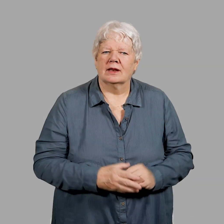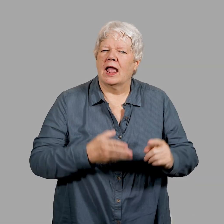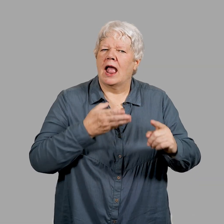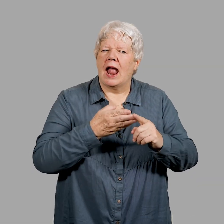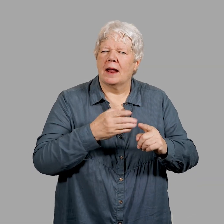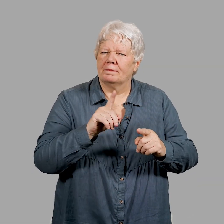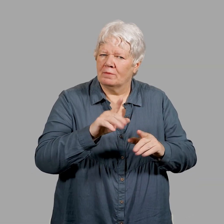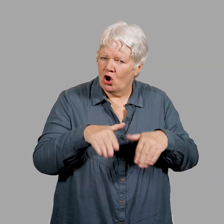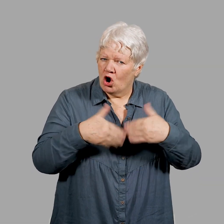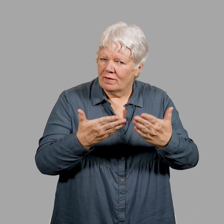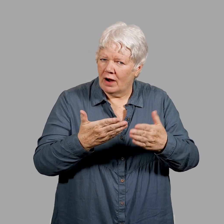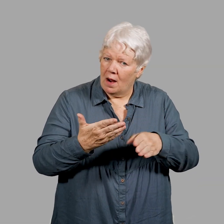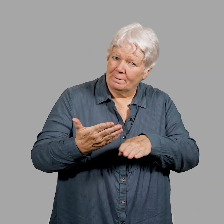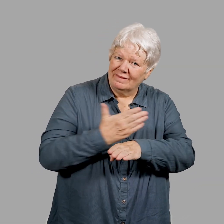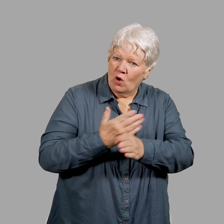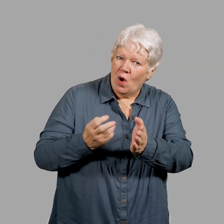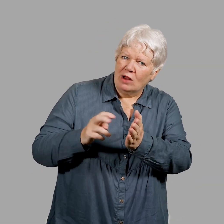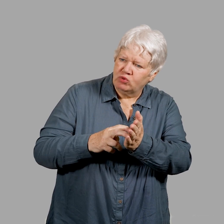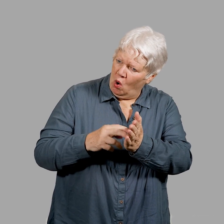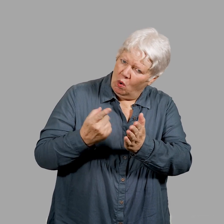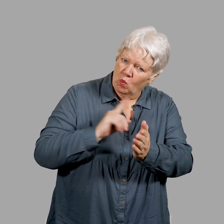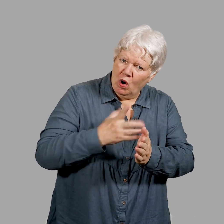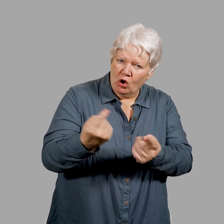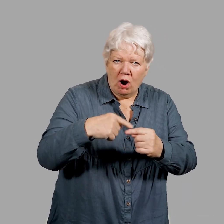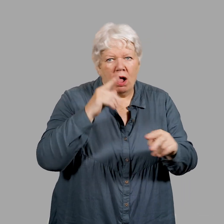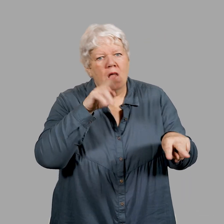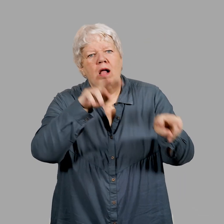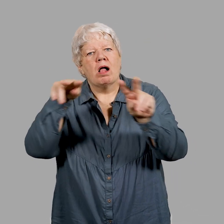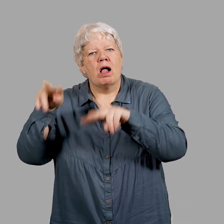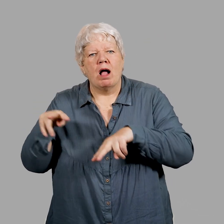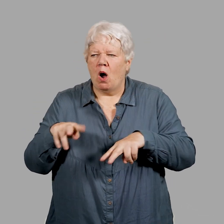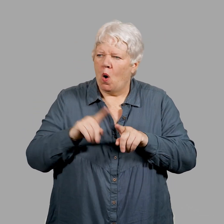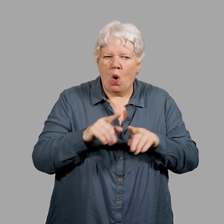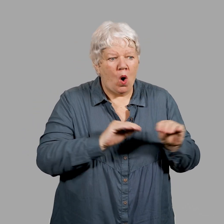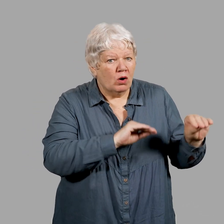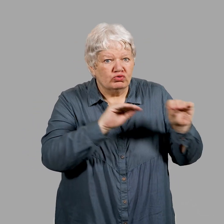Objective: Offer pre-enrolment visits and transition meetings